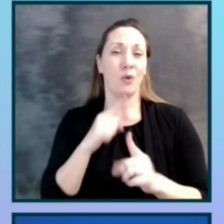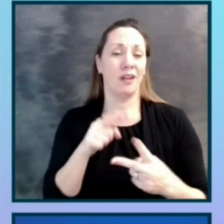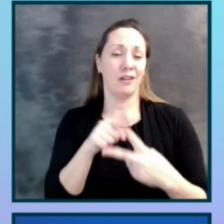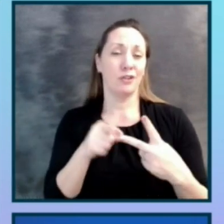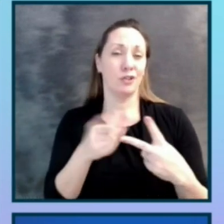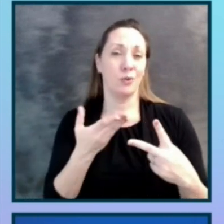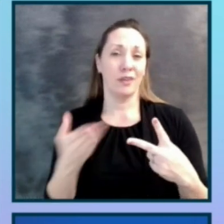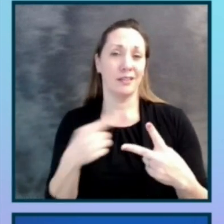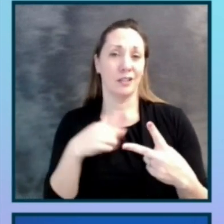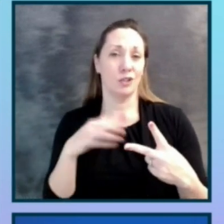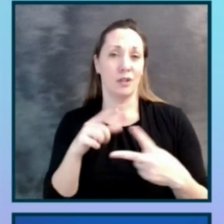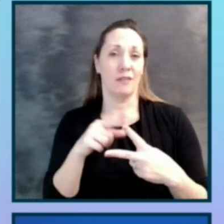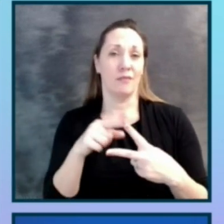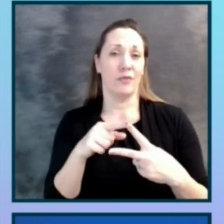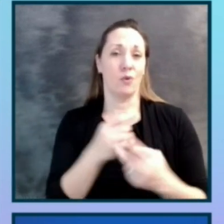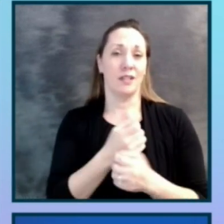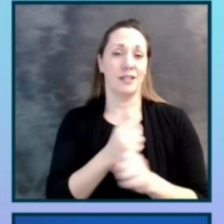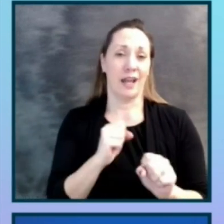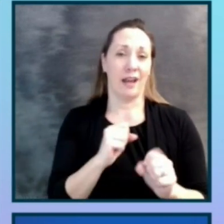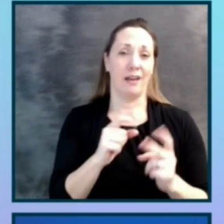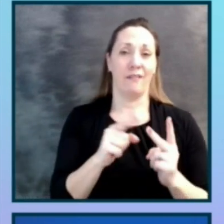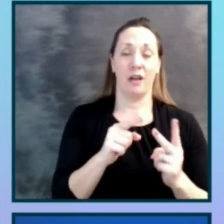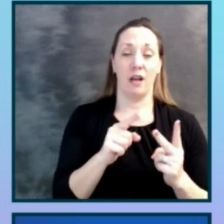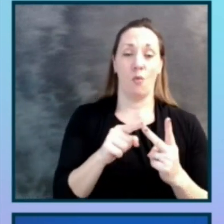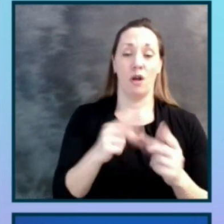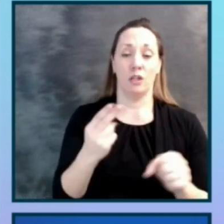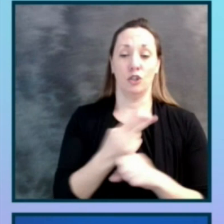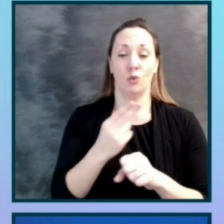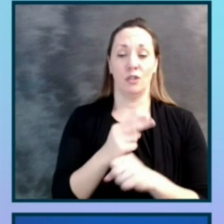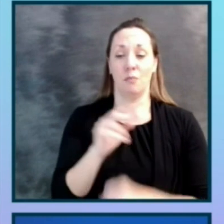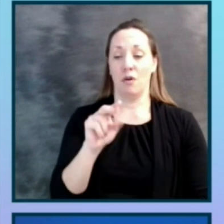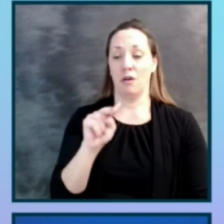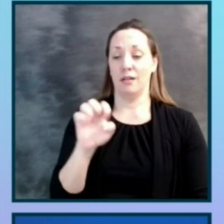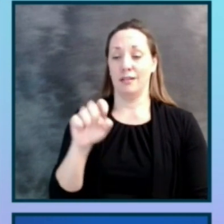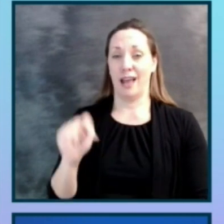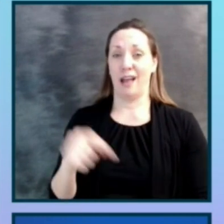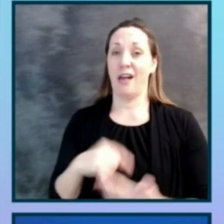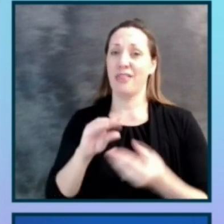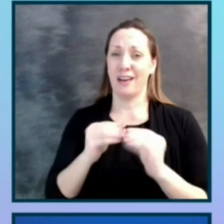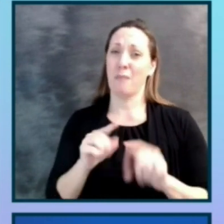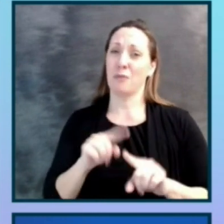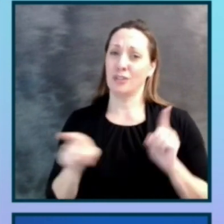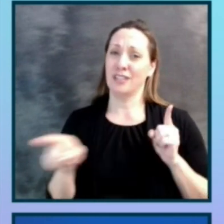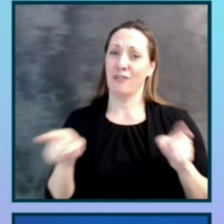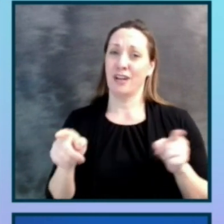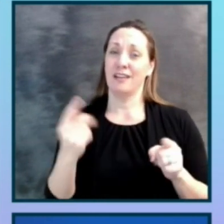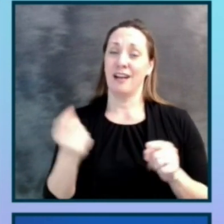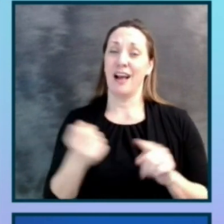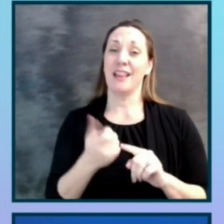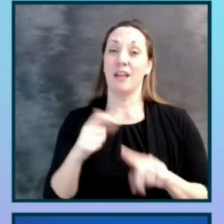One is Safer Shot and the other is UsableNet. And the numbers vary a little bit, and it's not really that important,